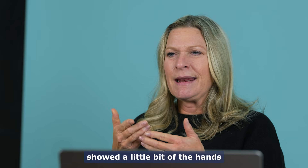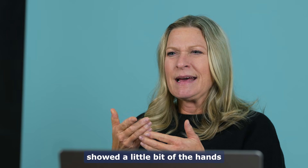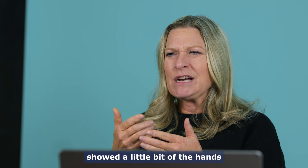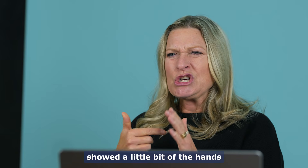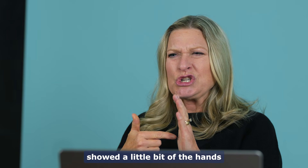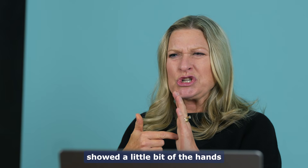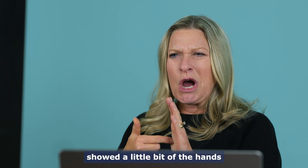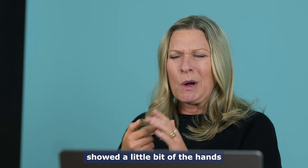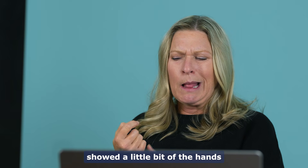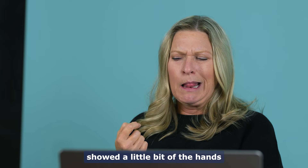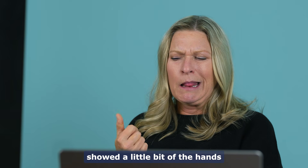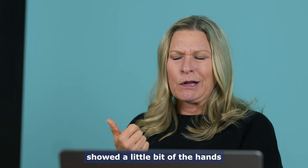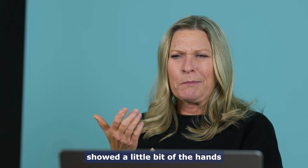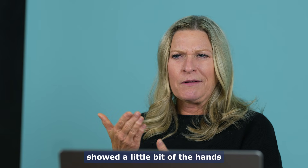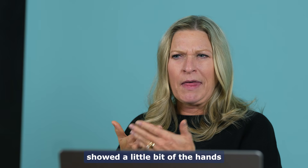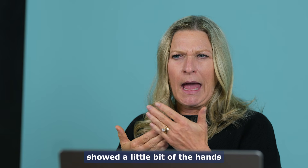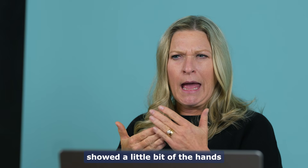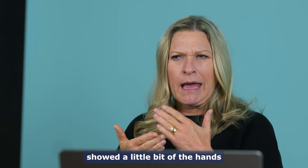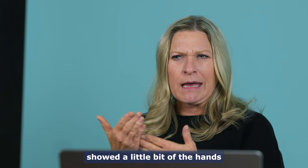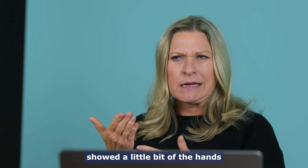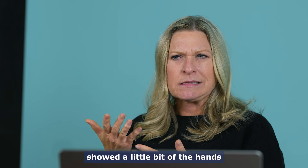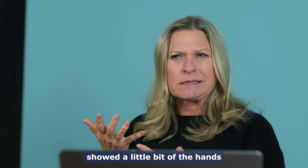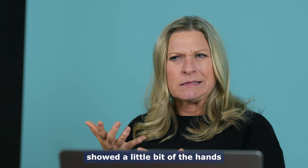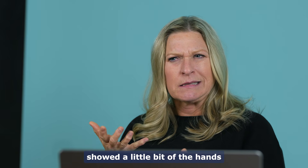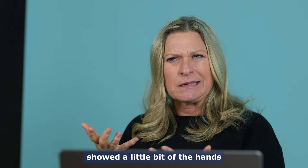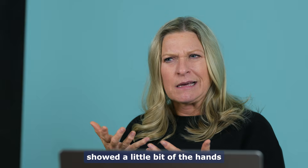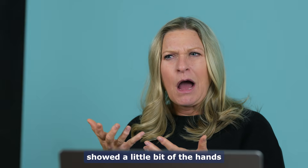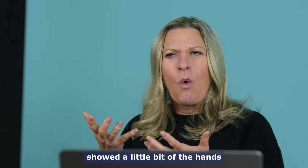showed a little bit of the hands